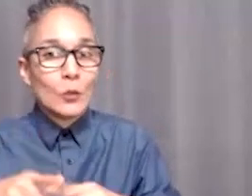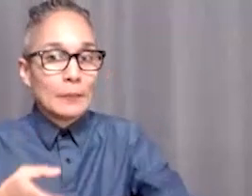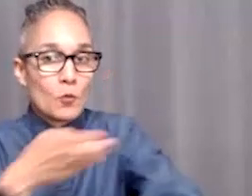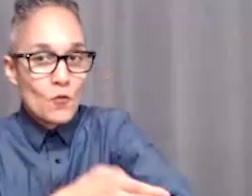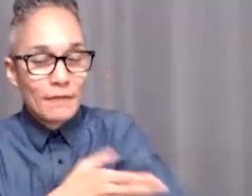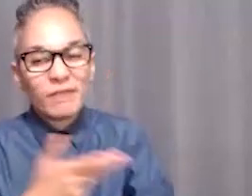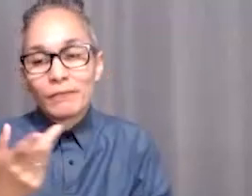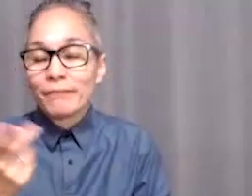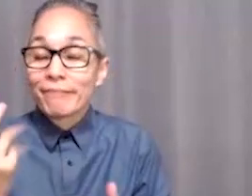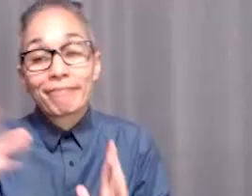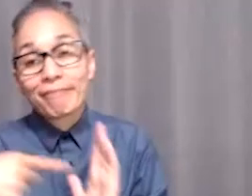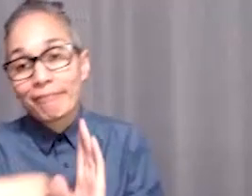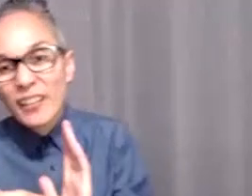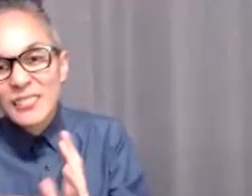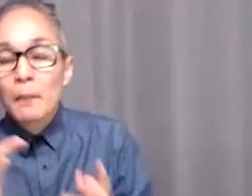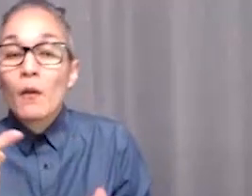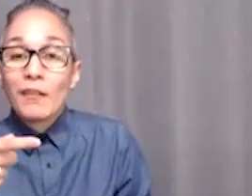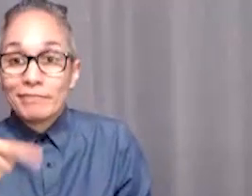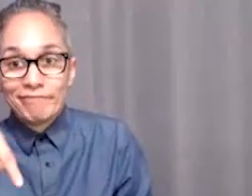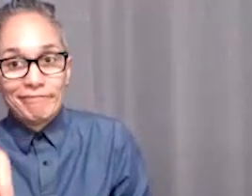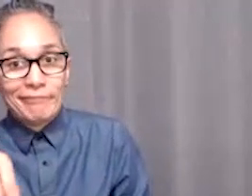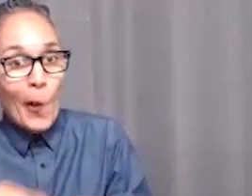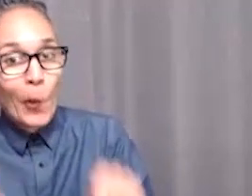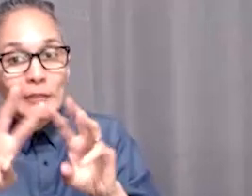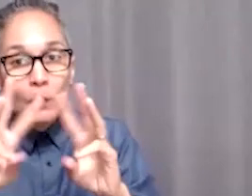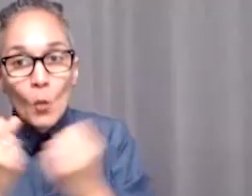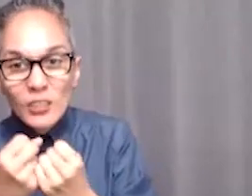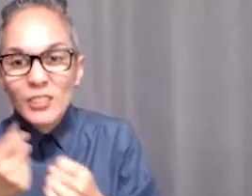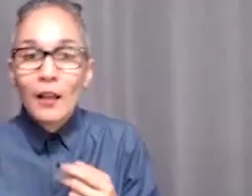For example, these workshops right here, discussions